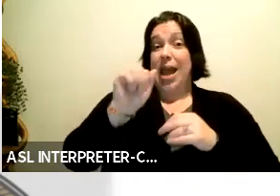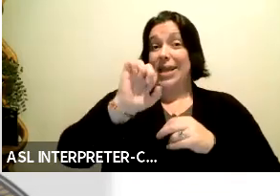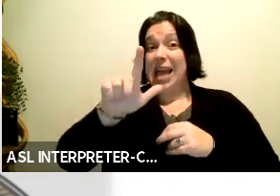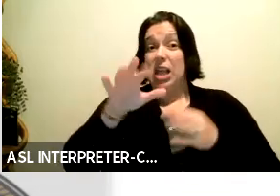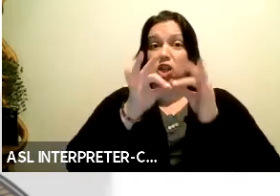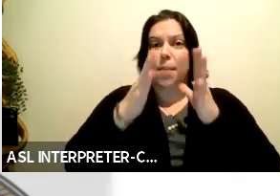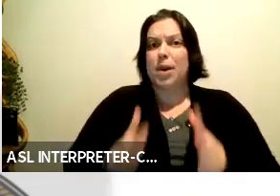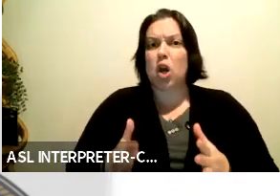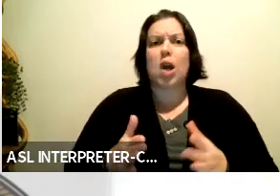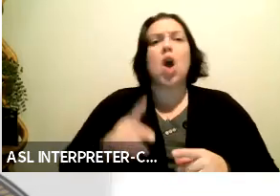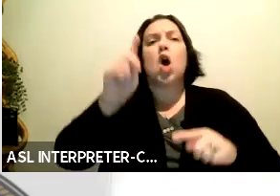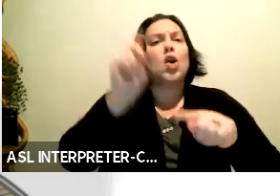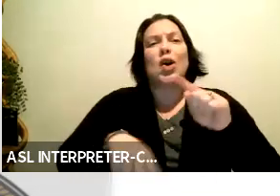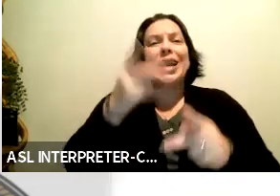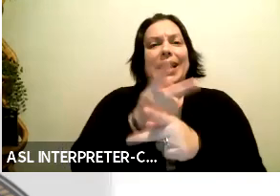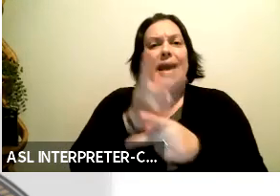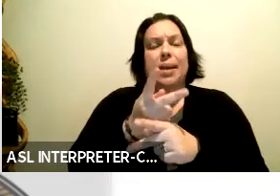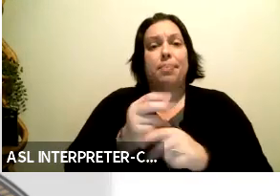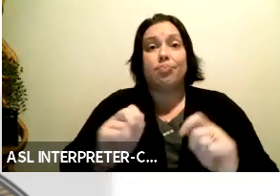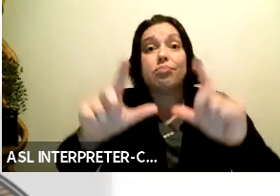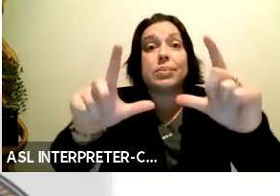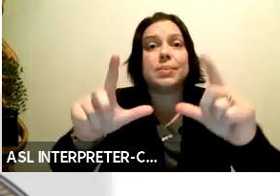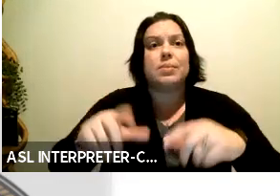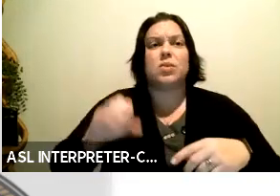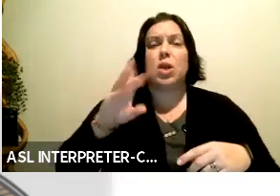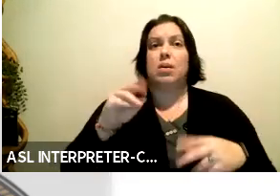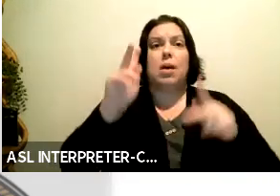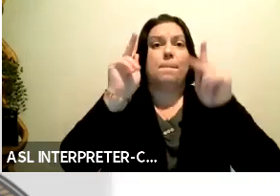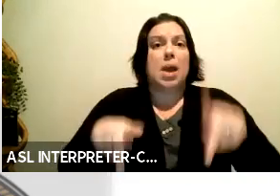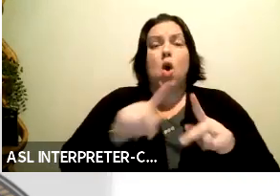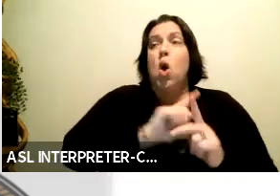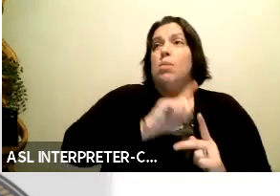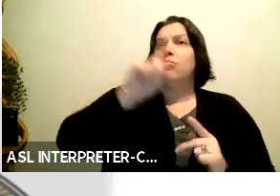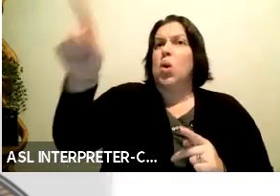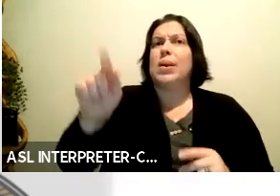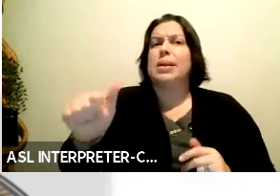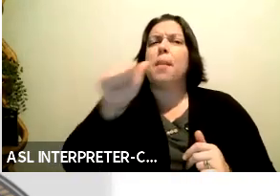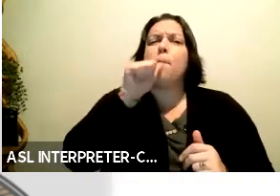the screen. So people who were deaf were going to bars to see if the TVs were captioned, and,